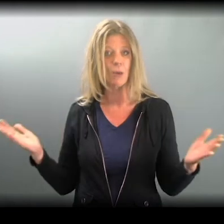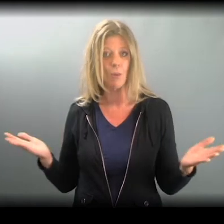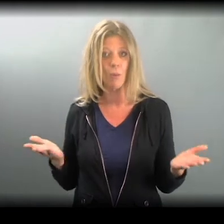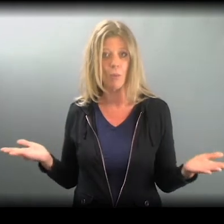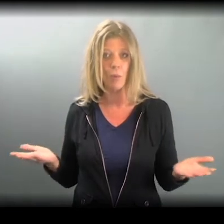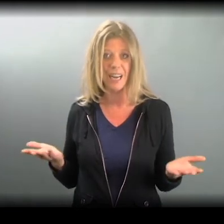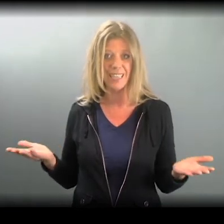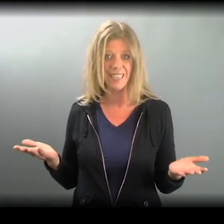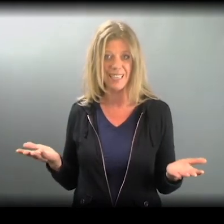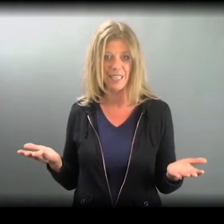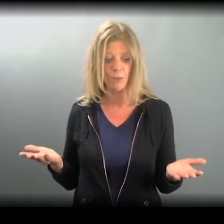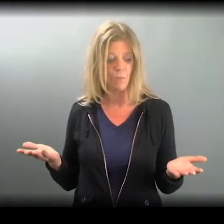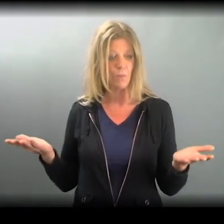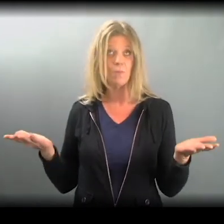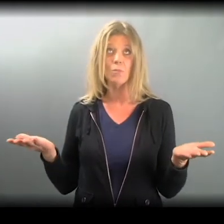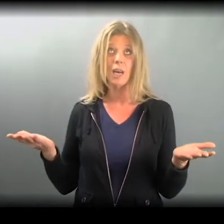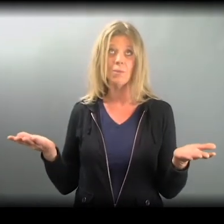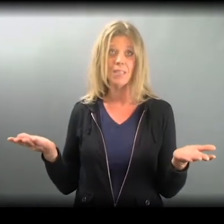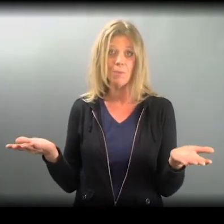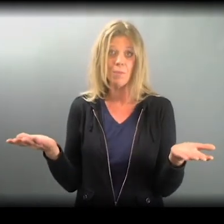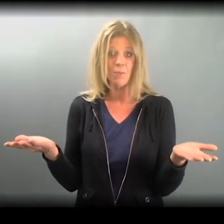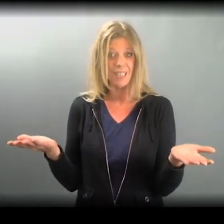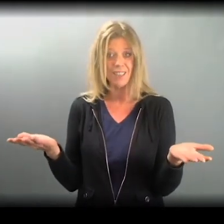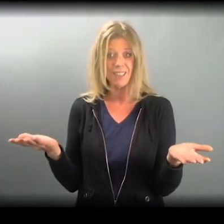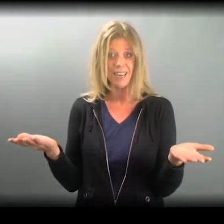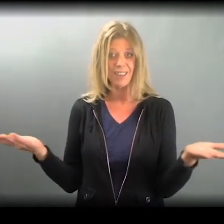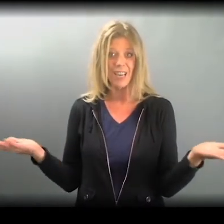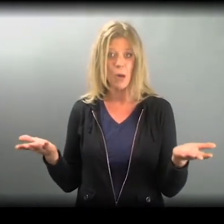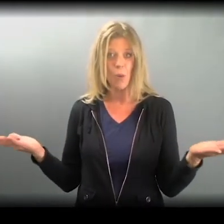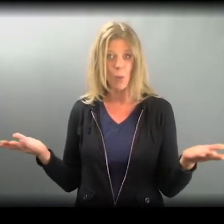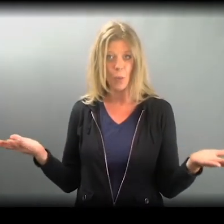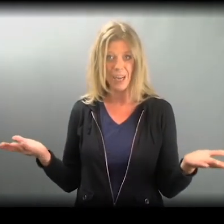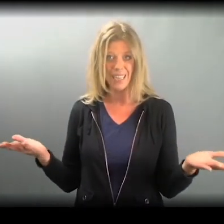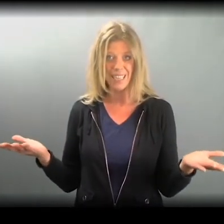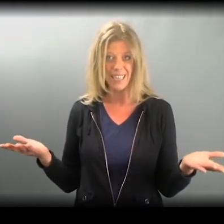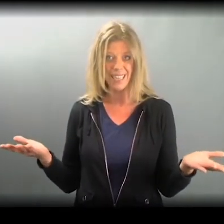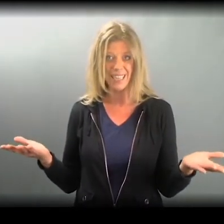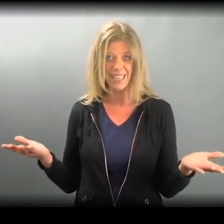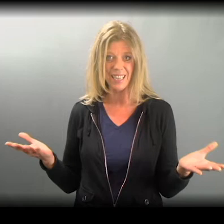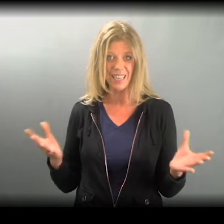WHAT Palms up, fingers out. WHAT